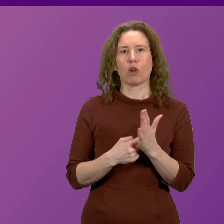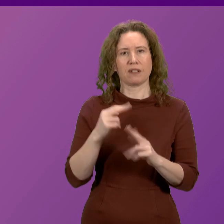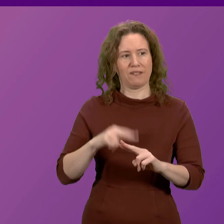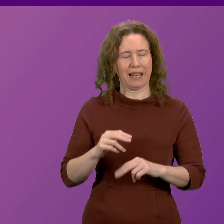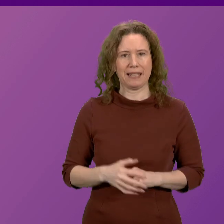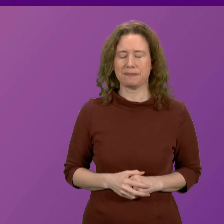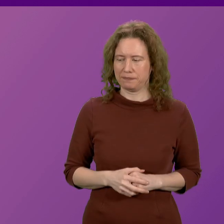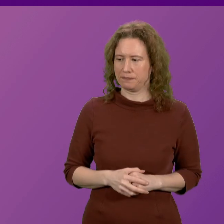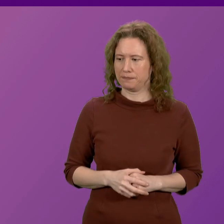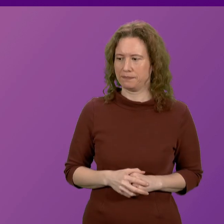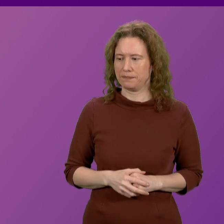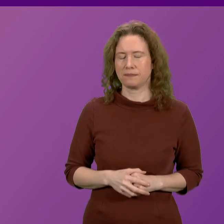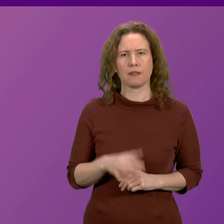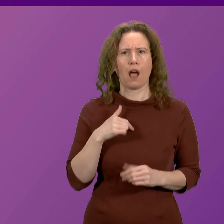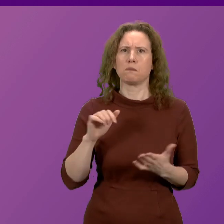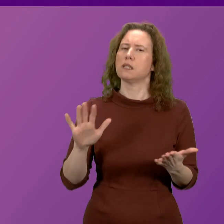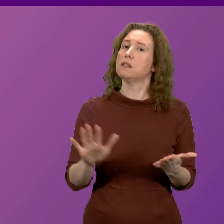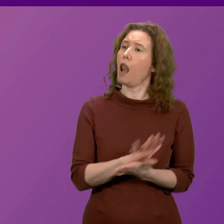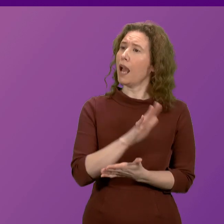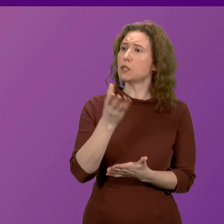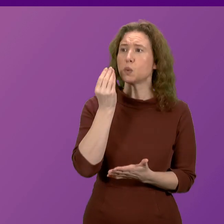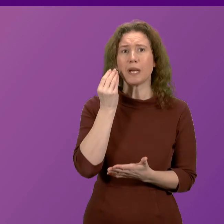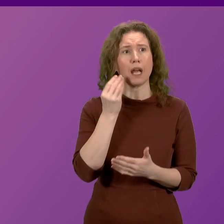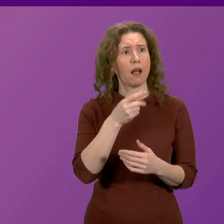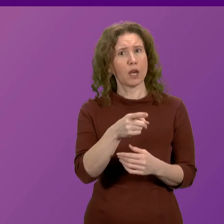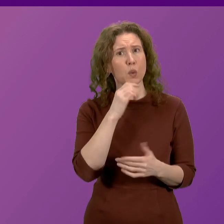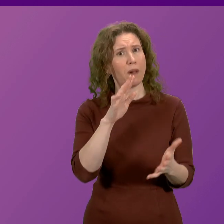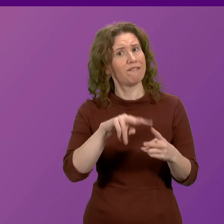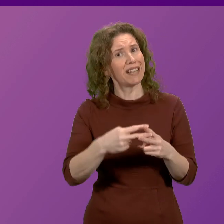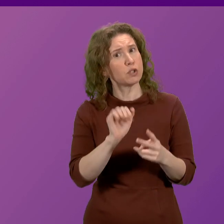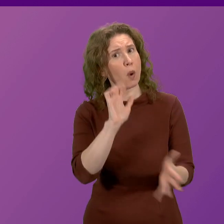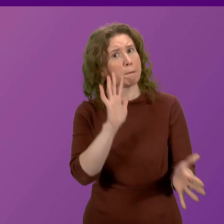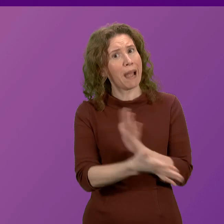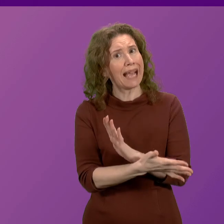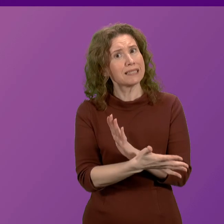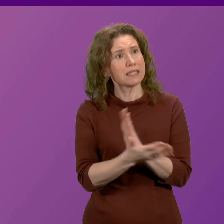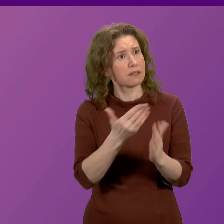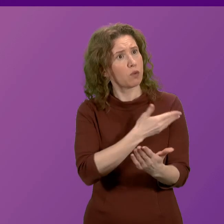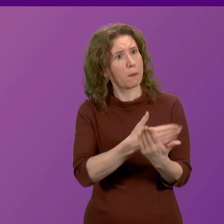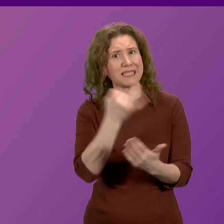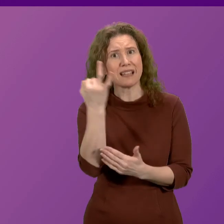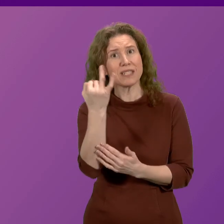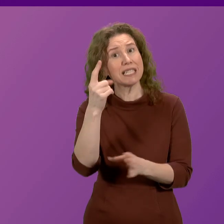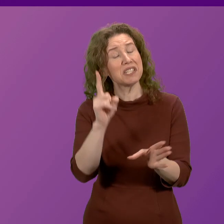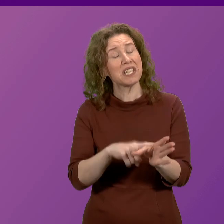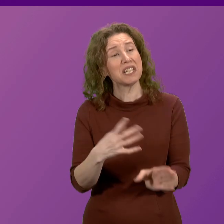I, for one, am delighted to hear that John Swinney is going to fix the mess that he has made over the past 17 years. He is going